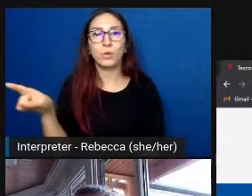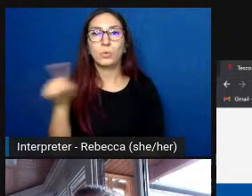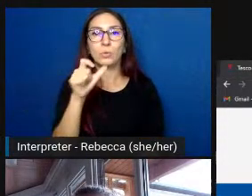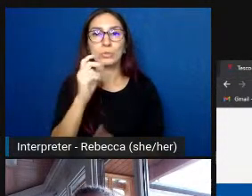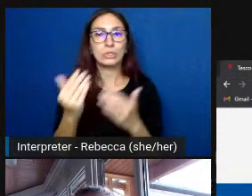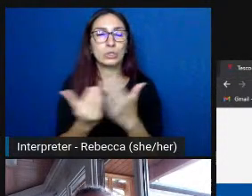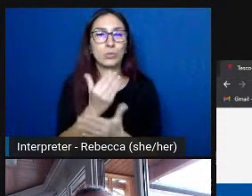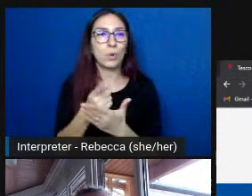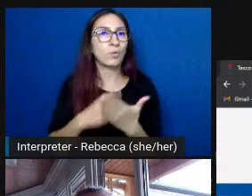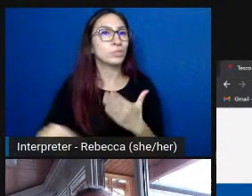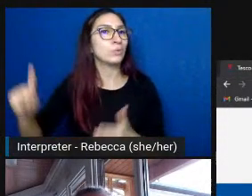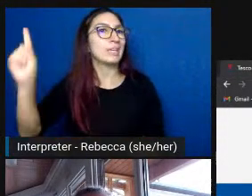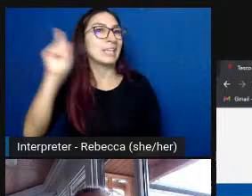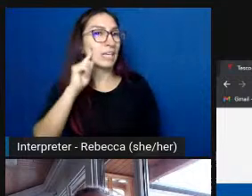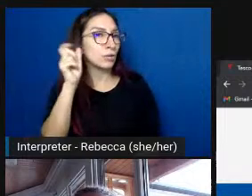≫: For me